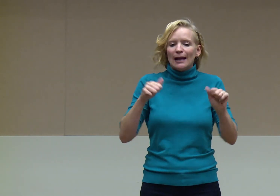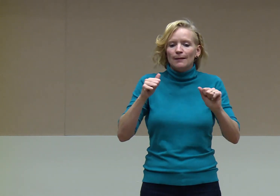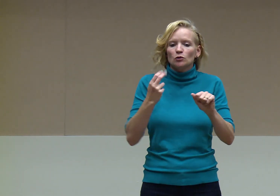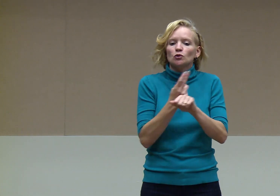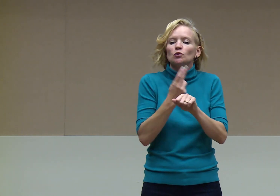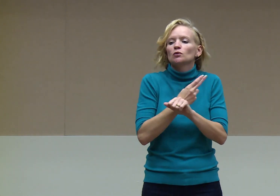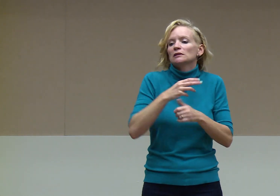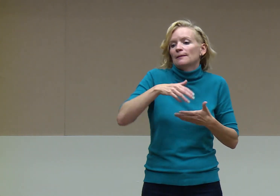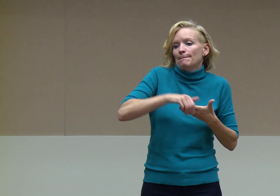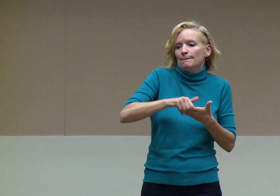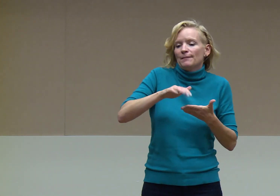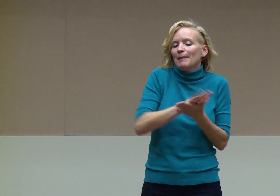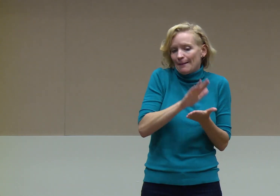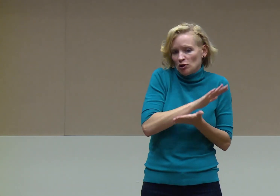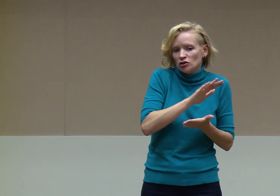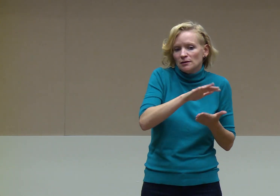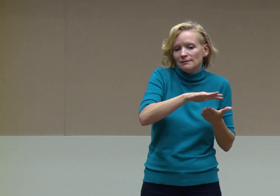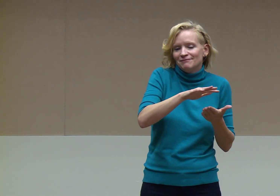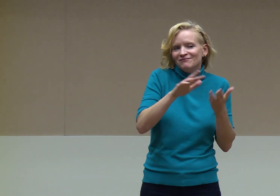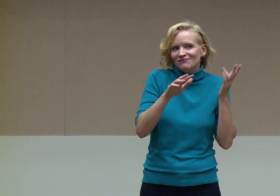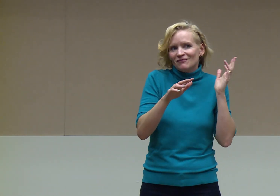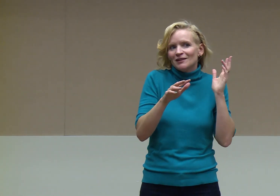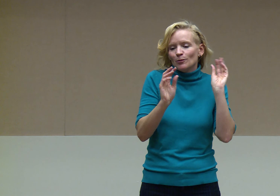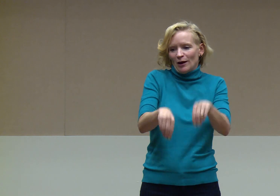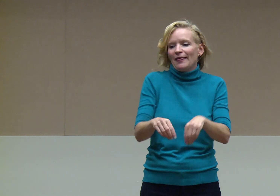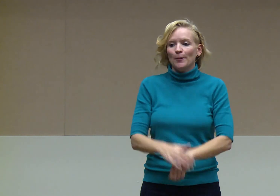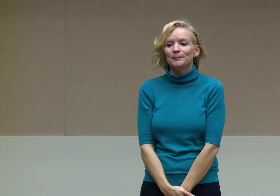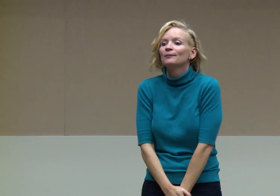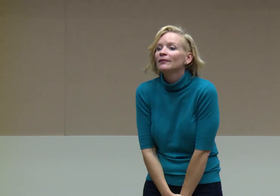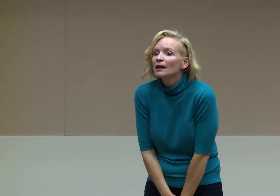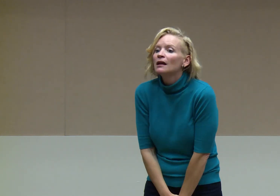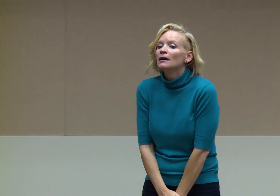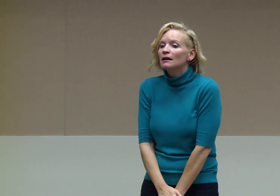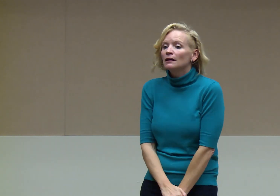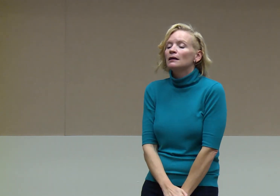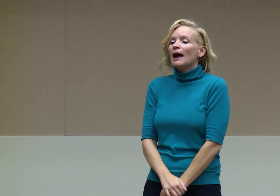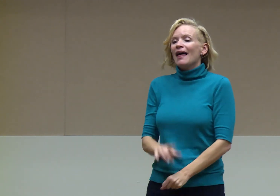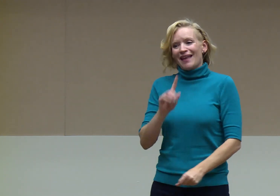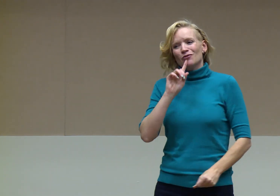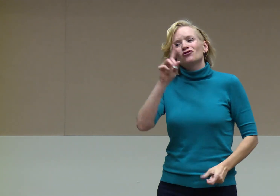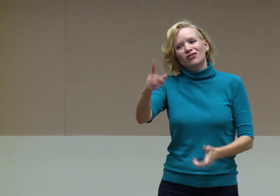However, I was able to use the papers to include in there.